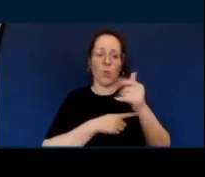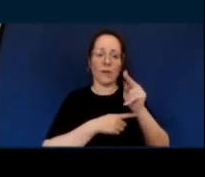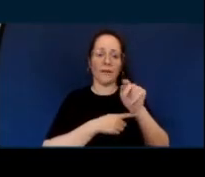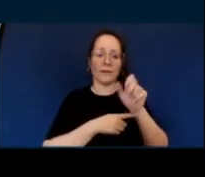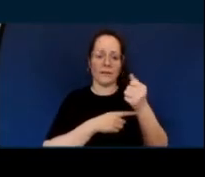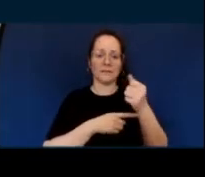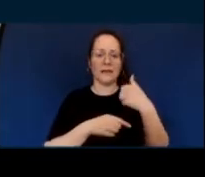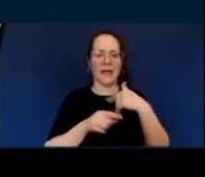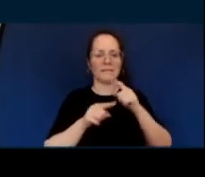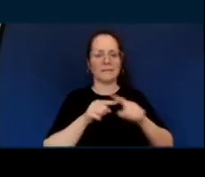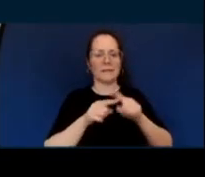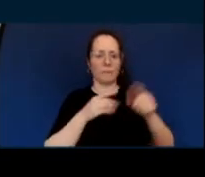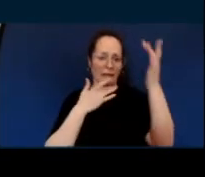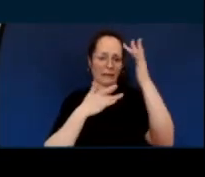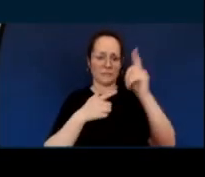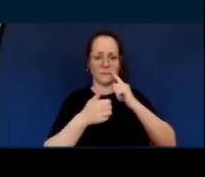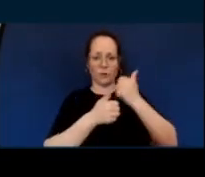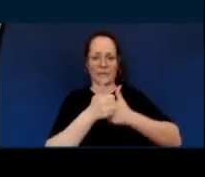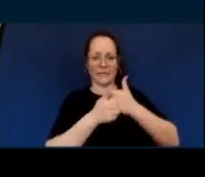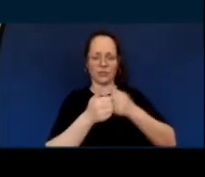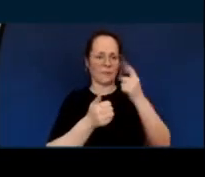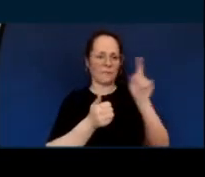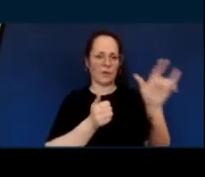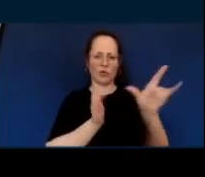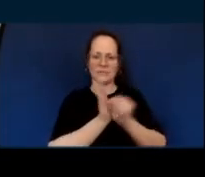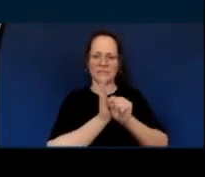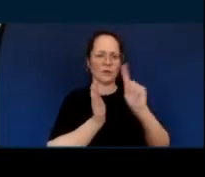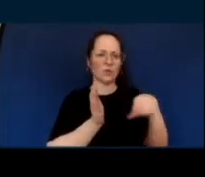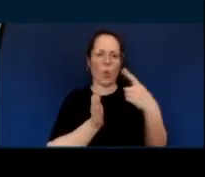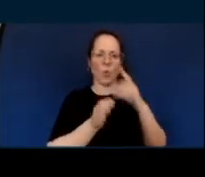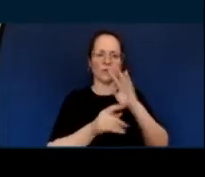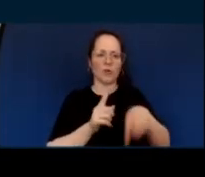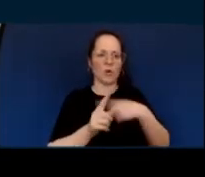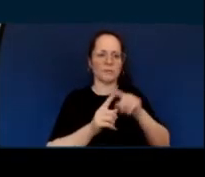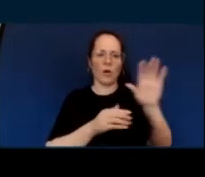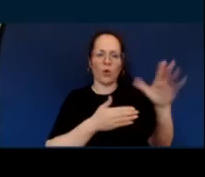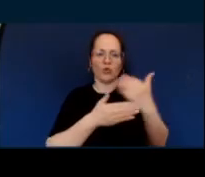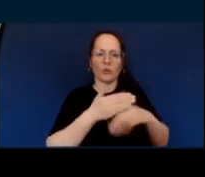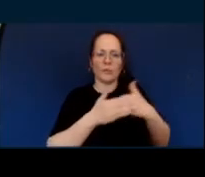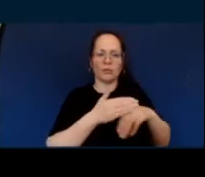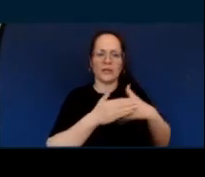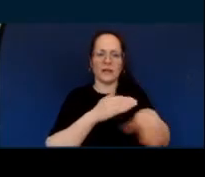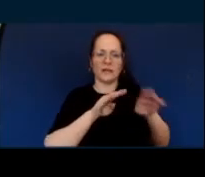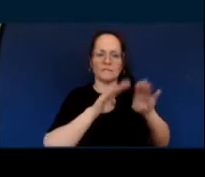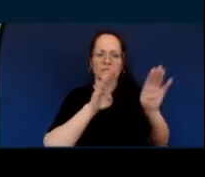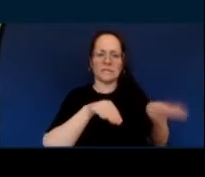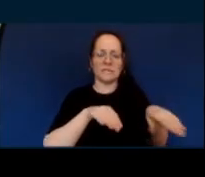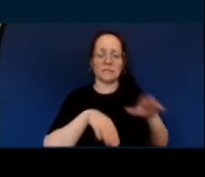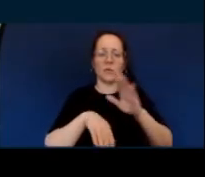FOR EACH, THE TEXT ONLY DISCUSSES HER REPRODUCTIVE SYSTEM. IN THE 94 EDITIONOT RIGHT, THIS